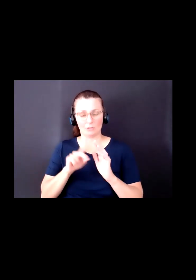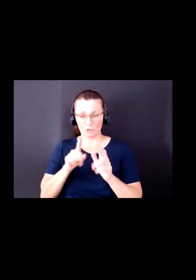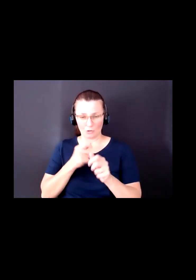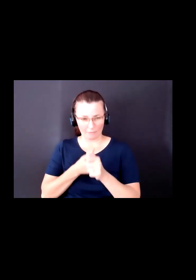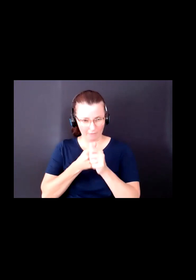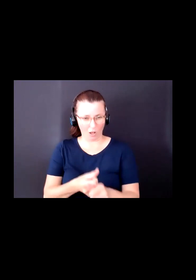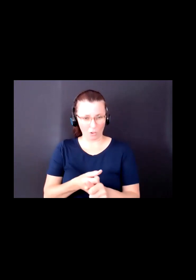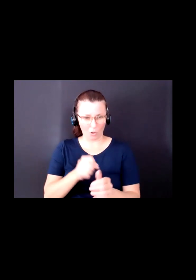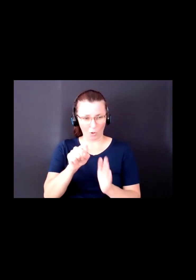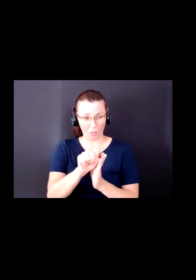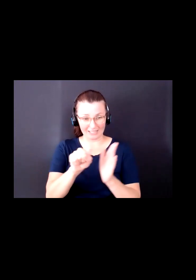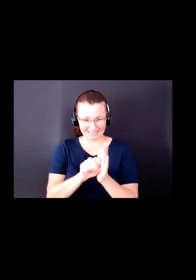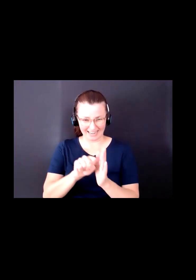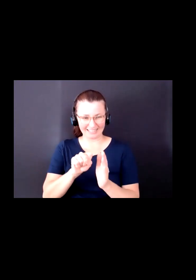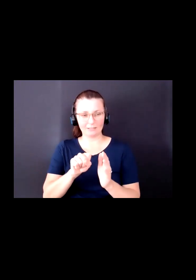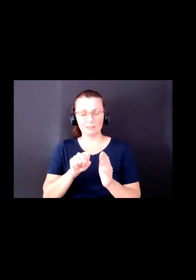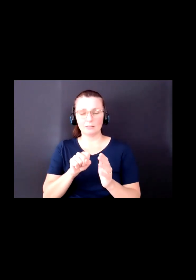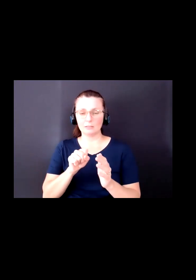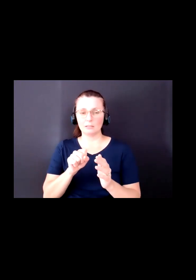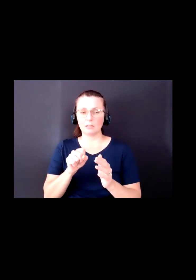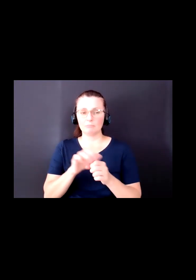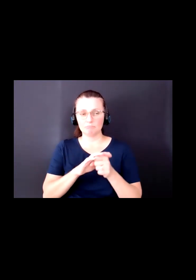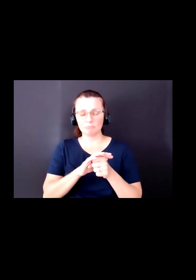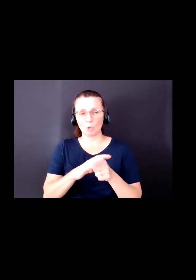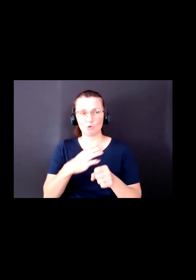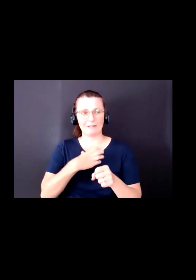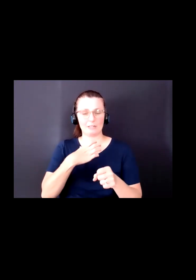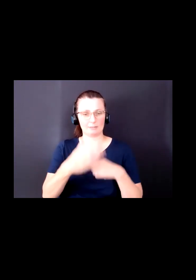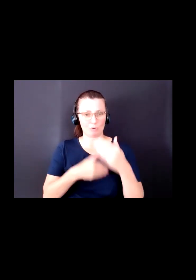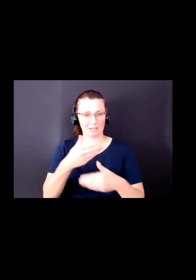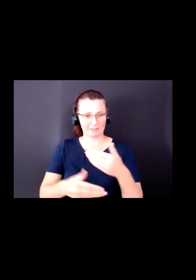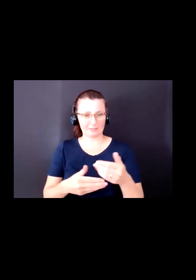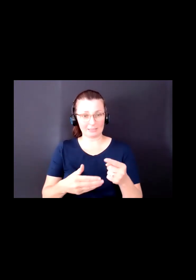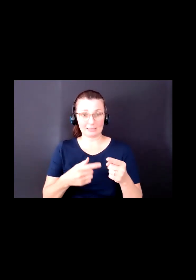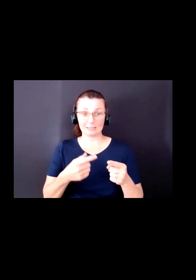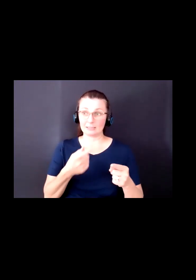internal grievance procedures I mentioned before. There is an administrative requirement, there should be a grievance